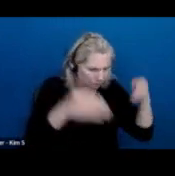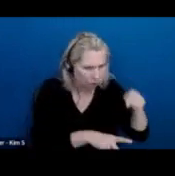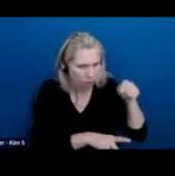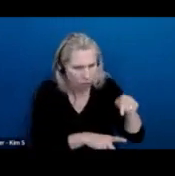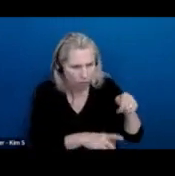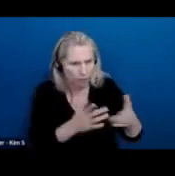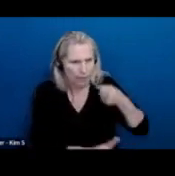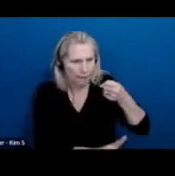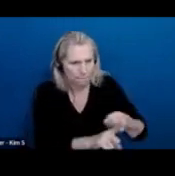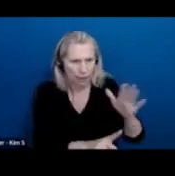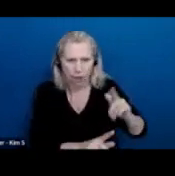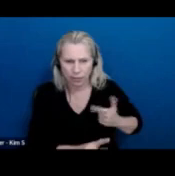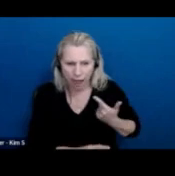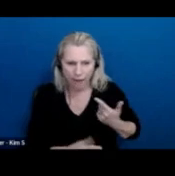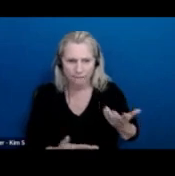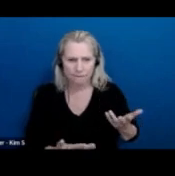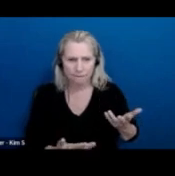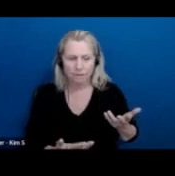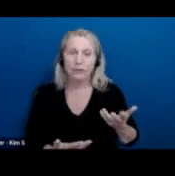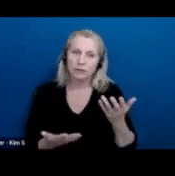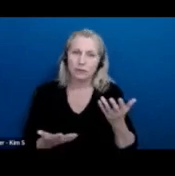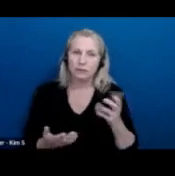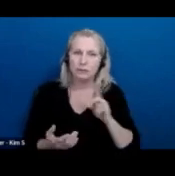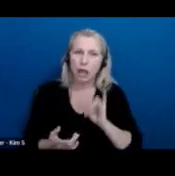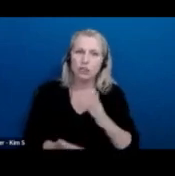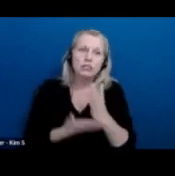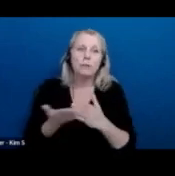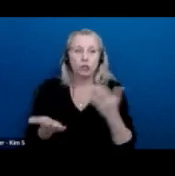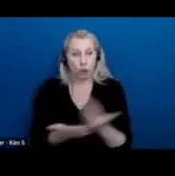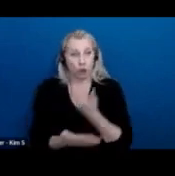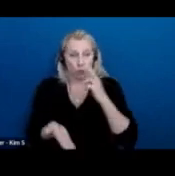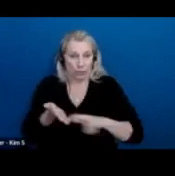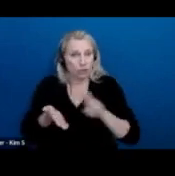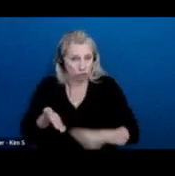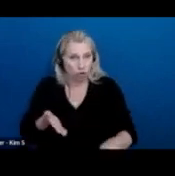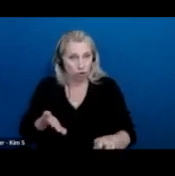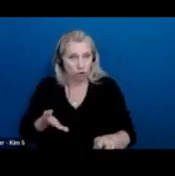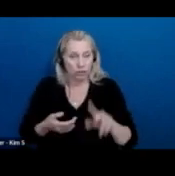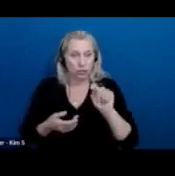impacting their lives, there's actually some new research from the tufts School of Medicine